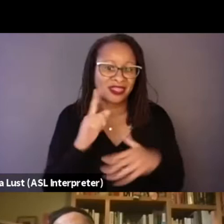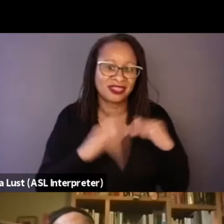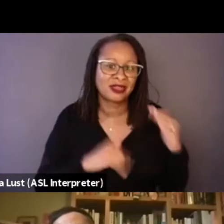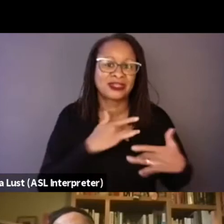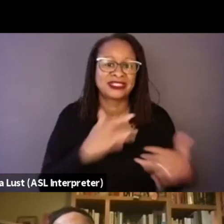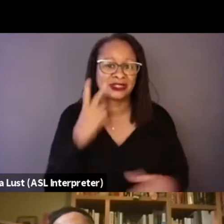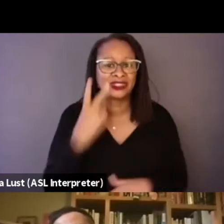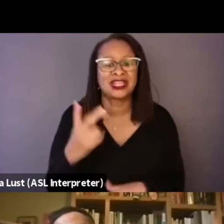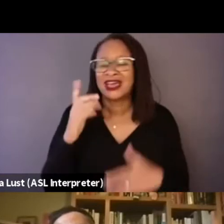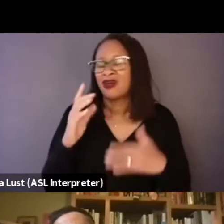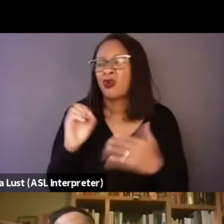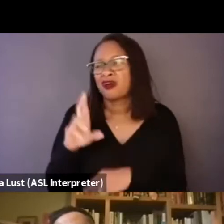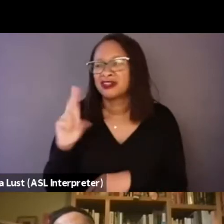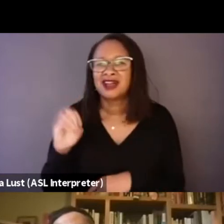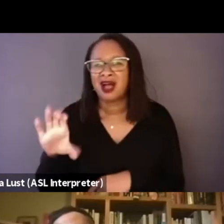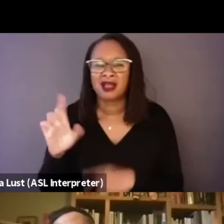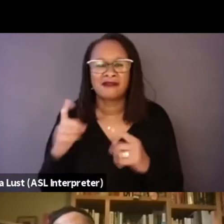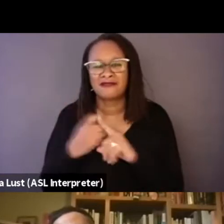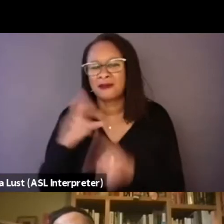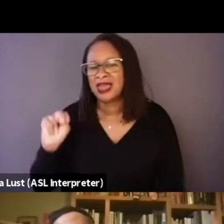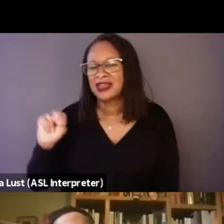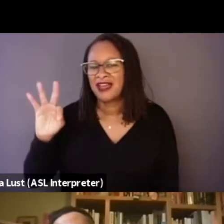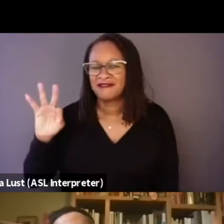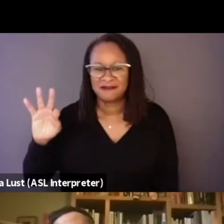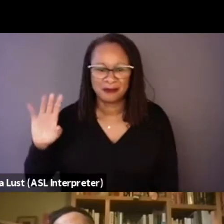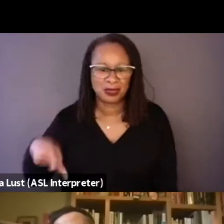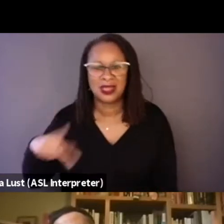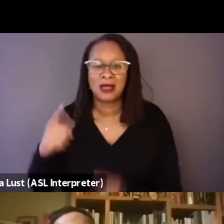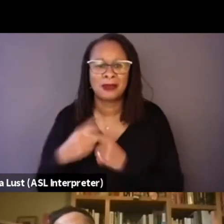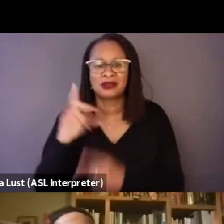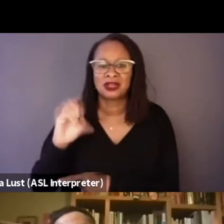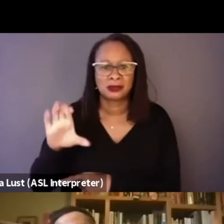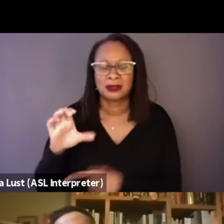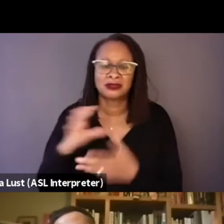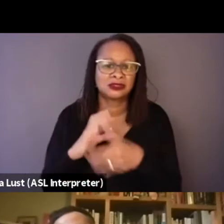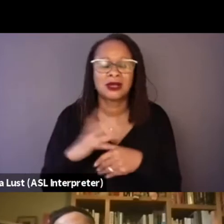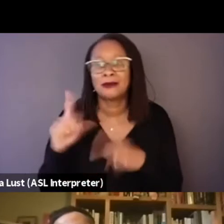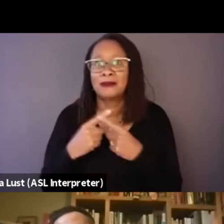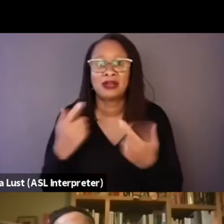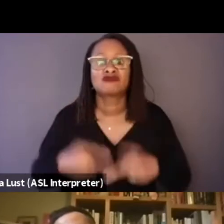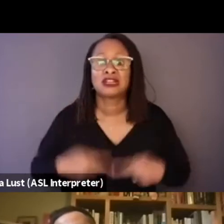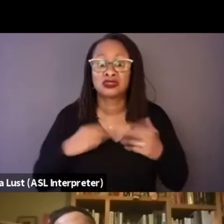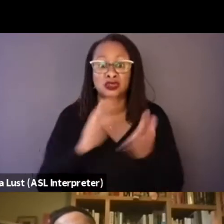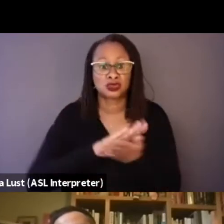about Residential Schools you know, like a young 18 year old skateboard kid isn't gonna go to the NFB to watch something like that, most likely.